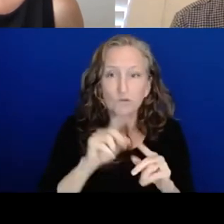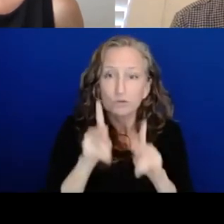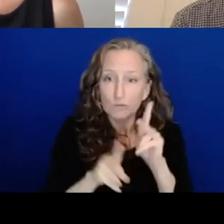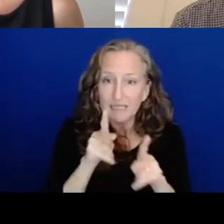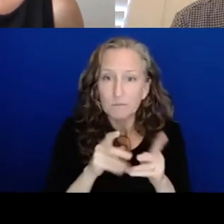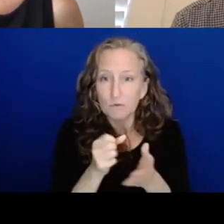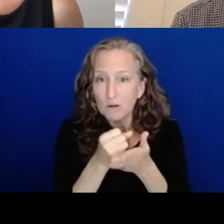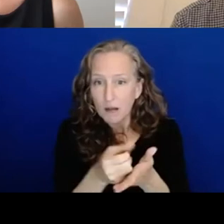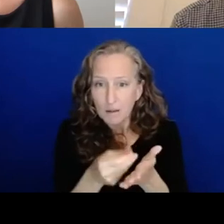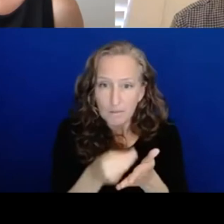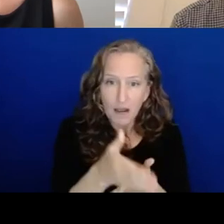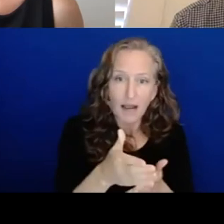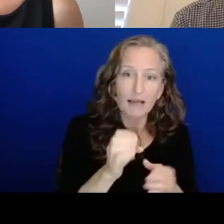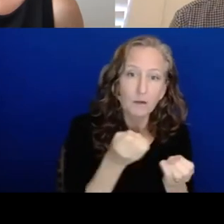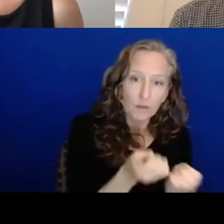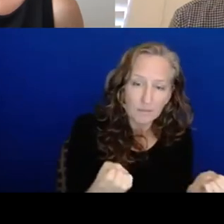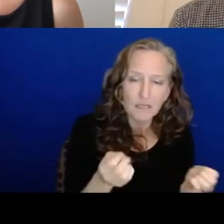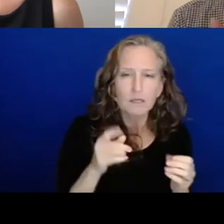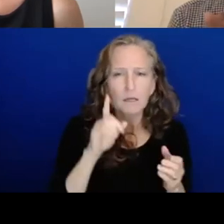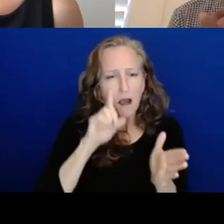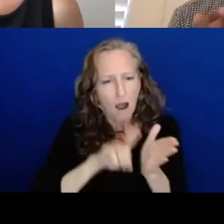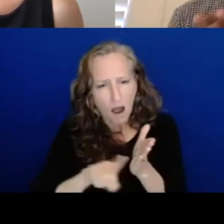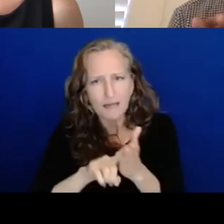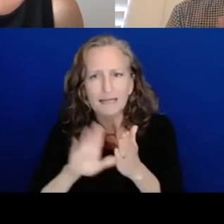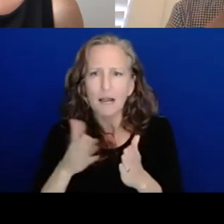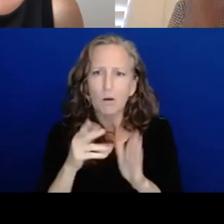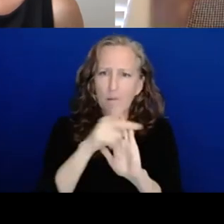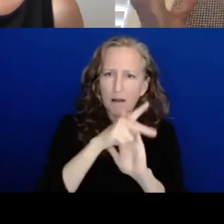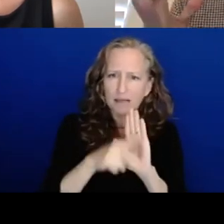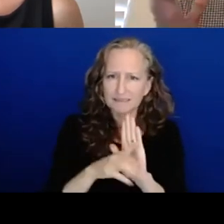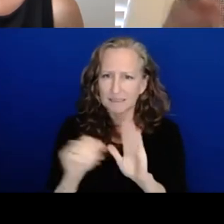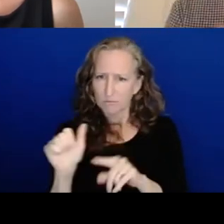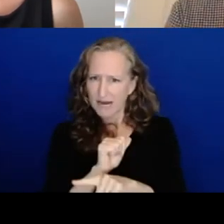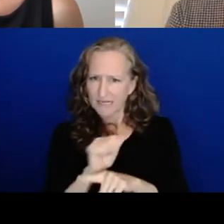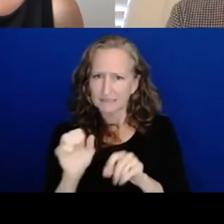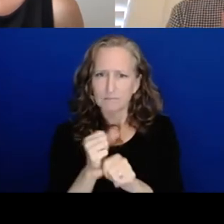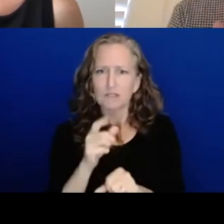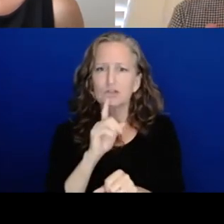policies and practices to make sure that they were that we were still able to deliver the